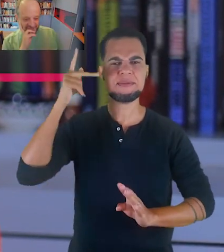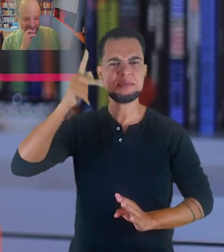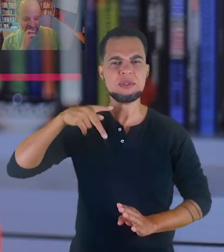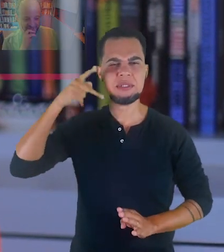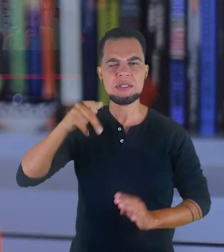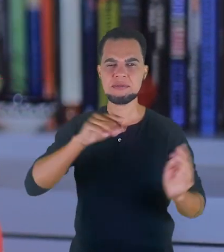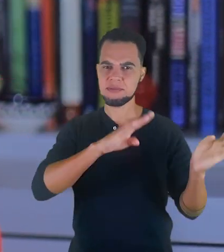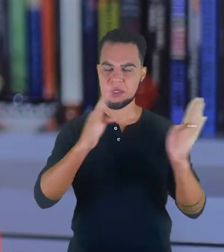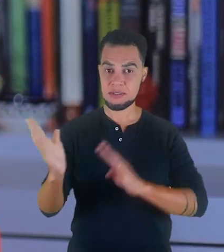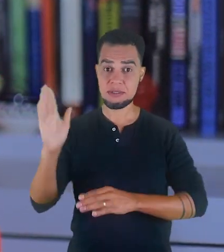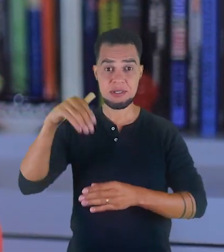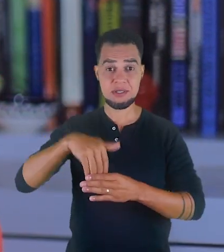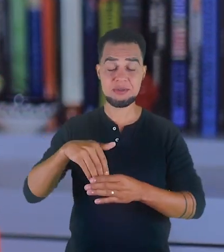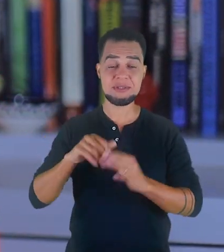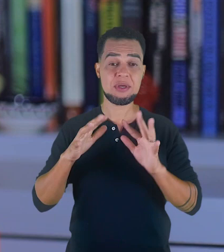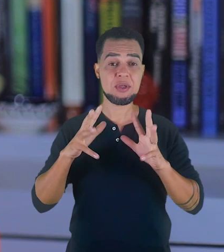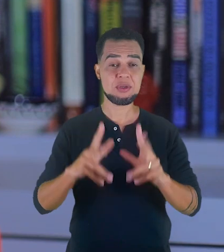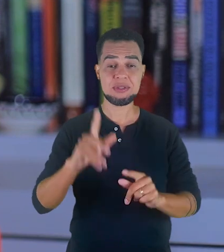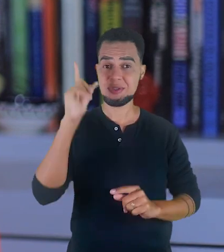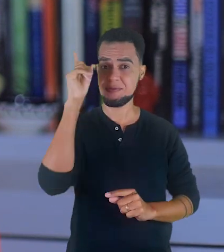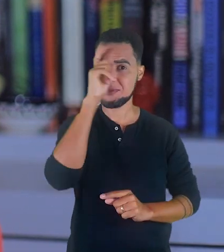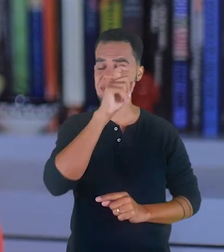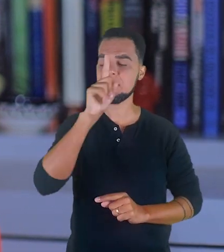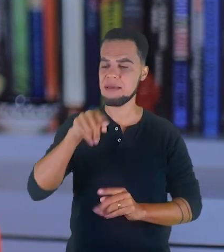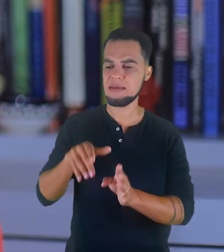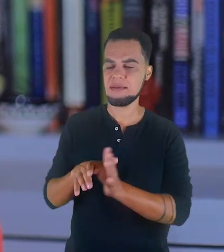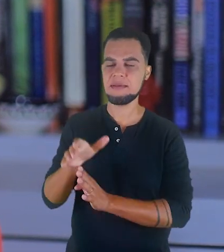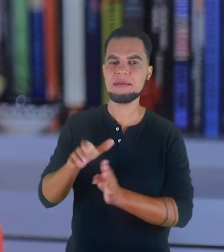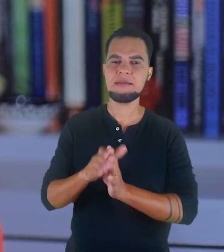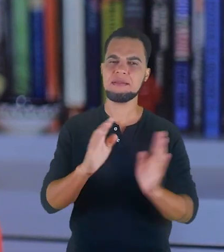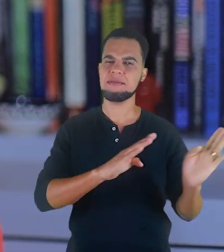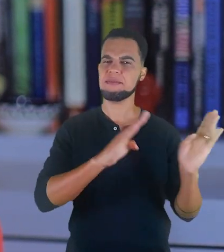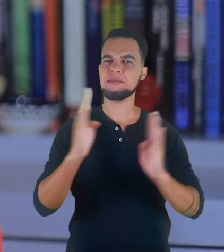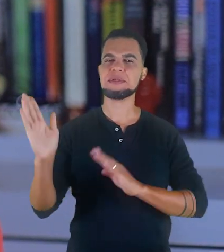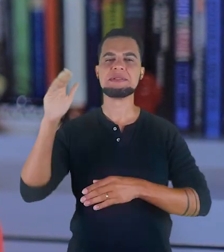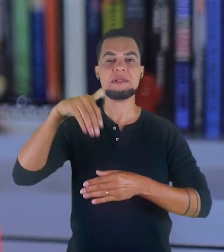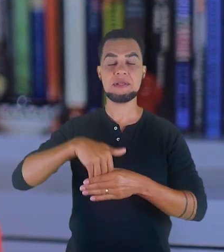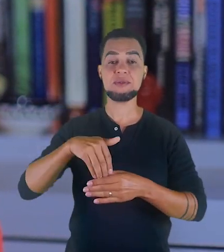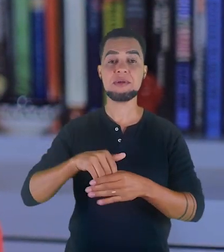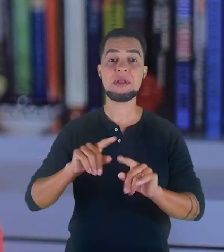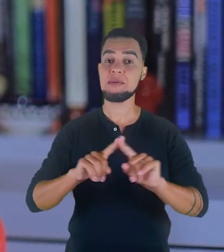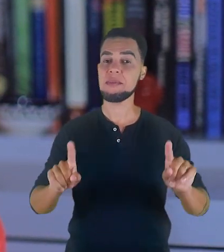in the electoral process were, considering the difficulties involved in politicizing people amidst an electoral process,